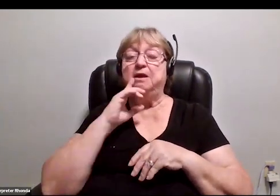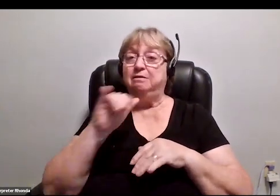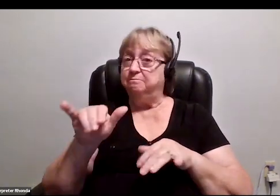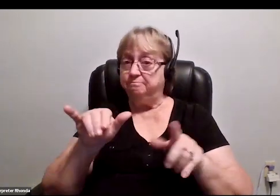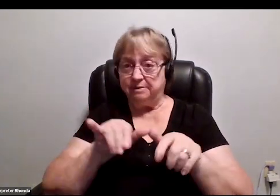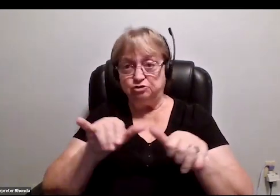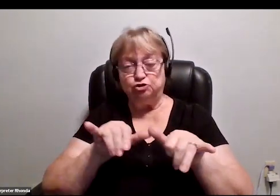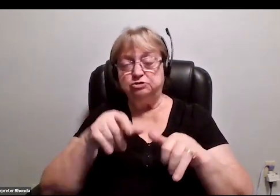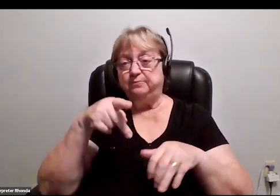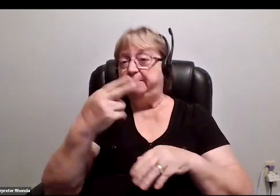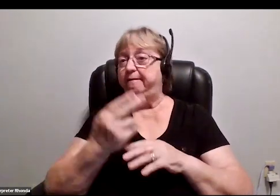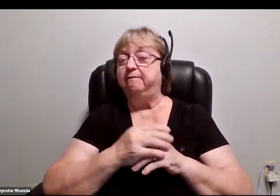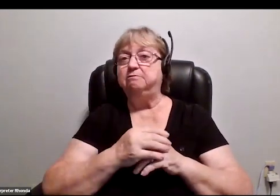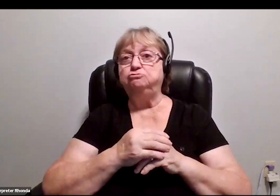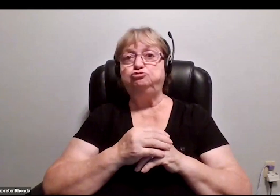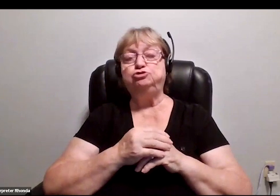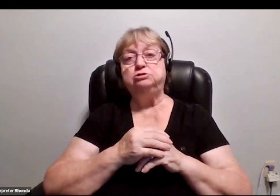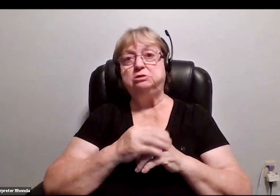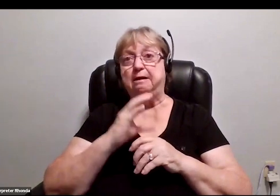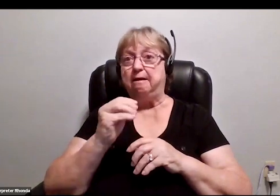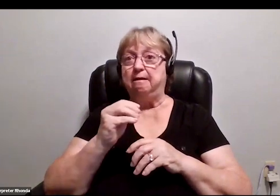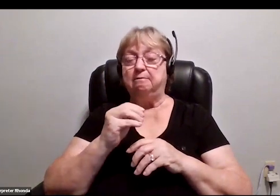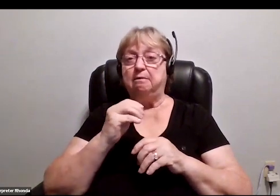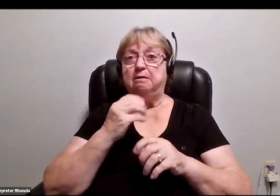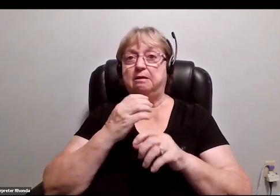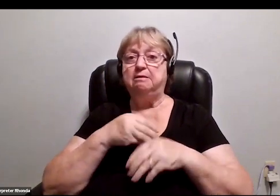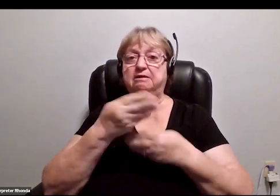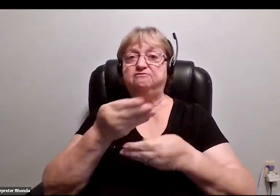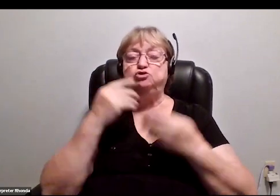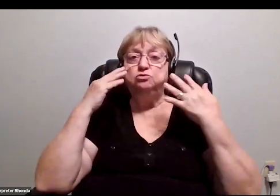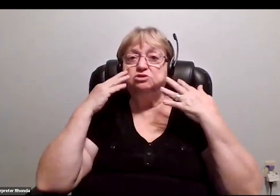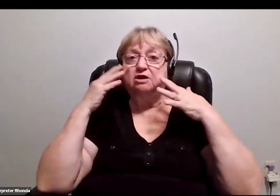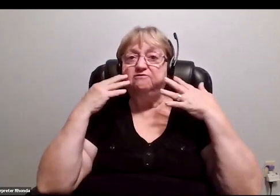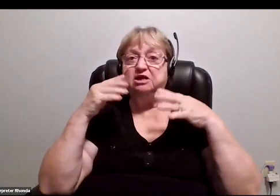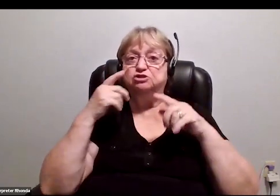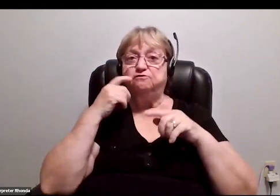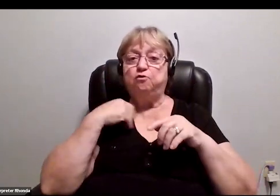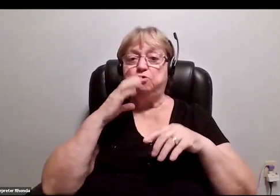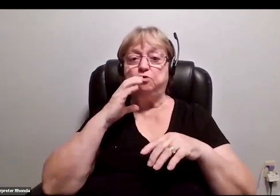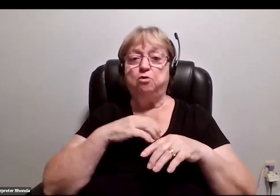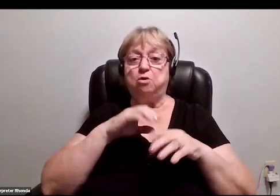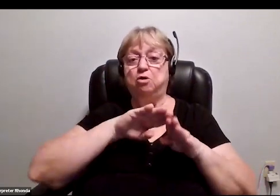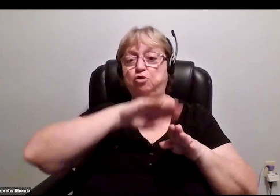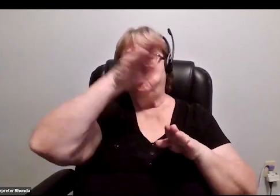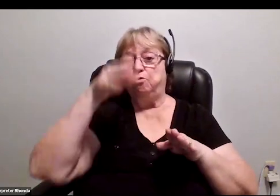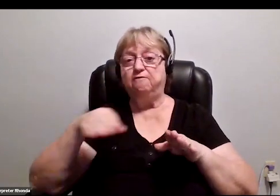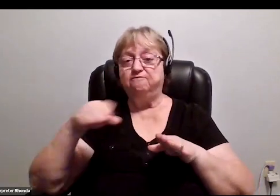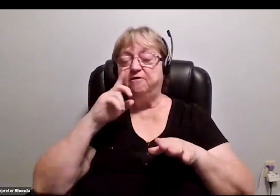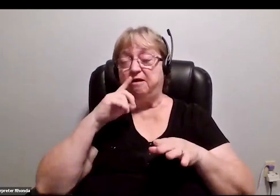and it also could give us a sonification of our sigmoidal curve and our graph and give us statistics.